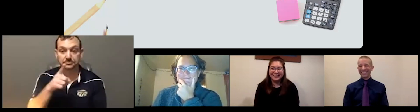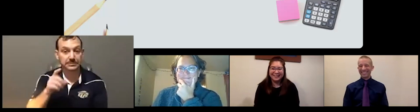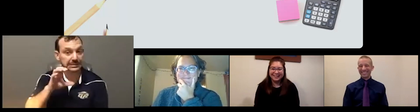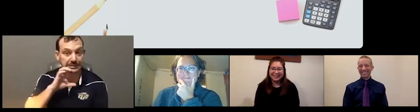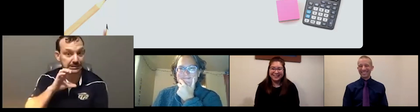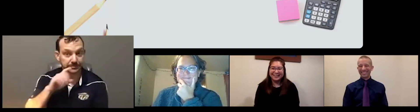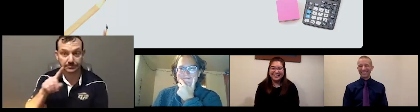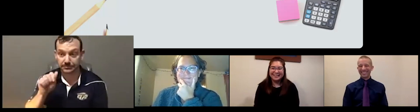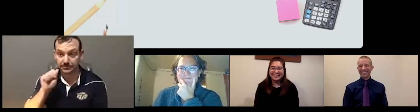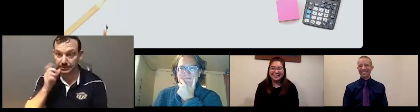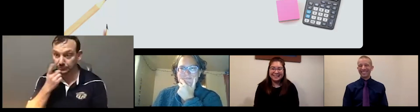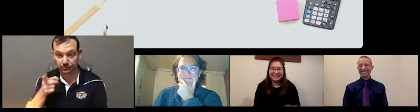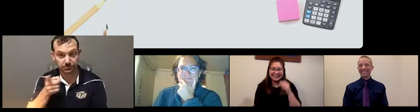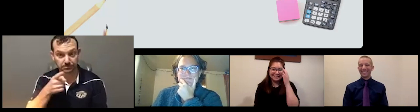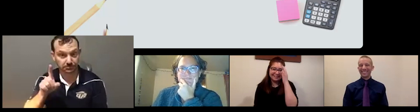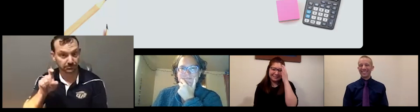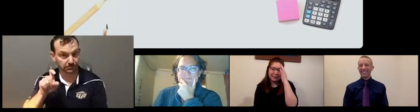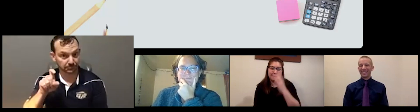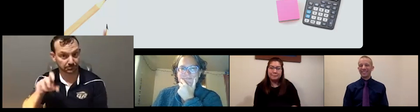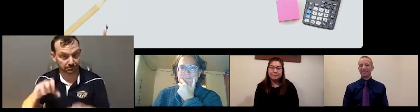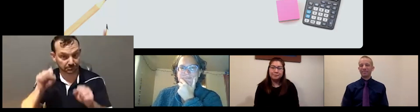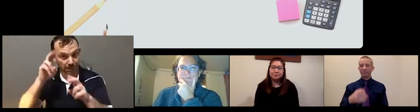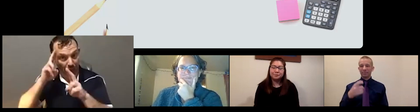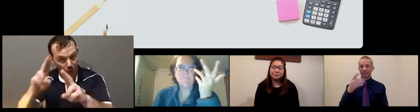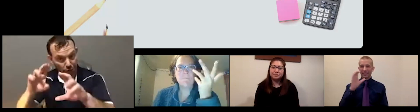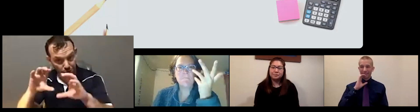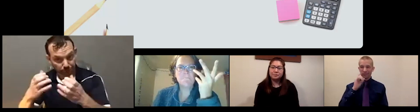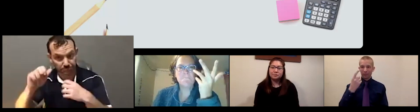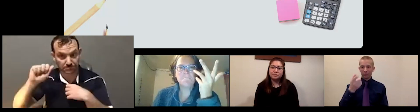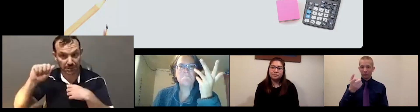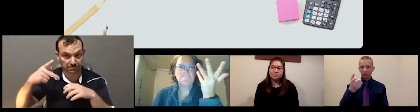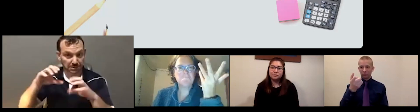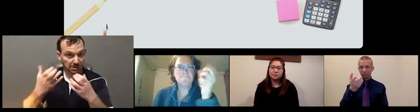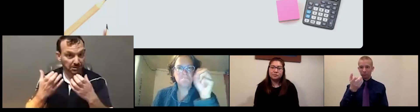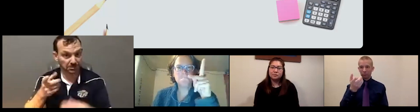Cindy, Andrew? Did you take Honors or AP classes?